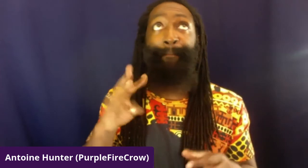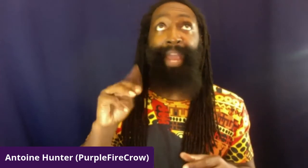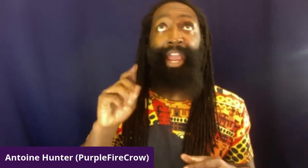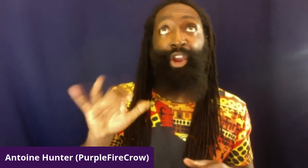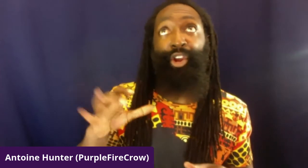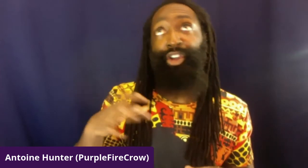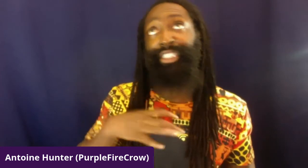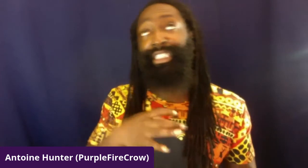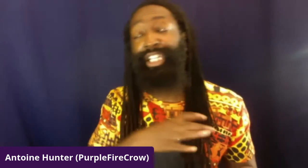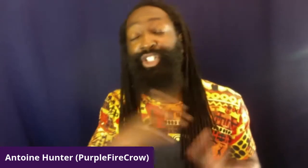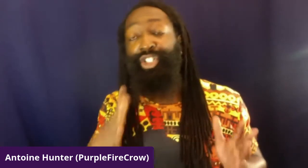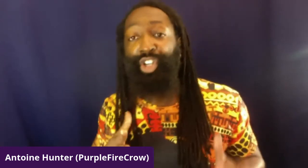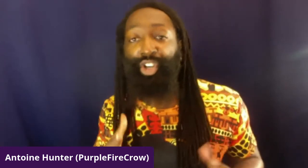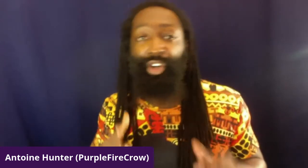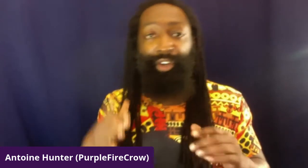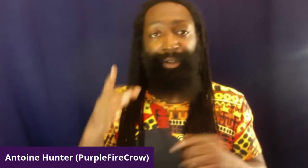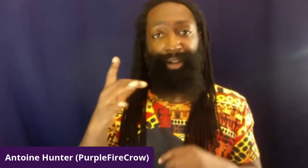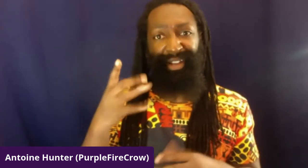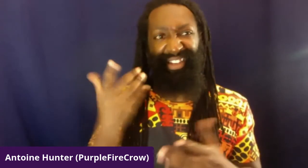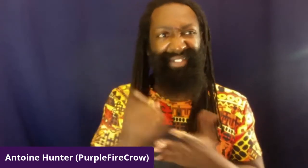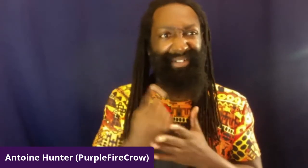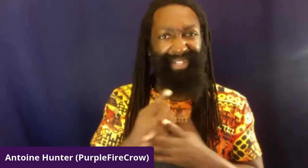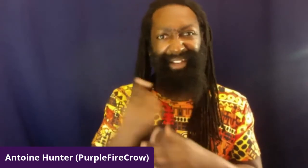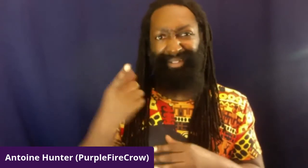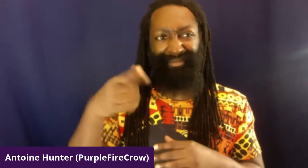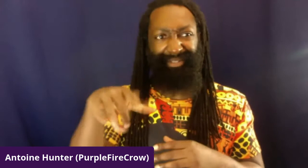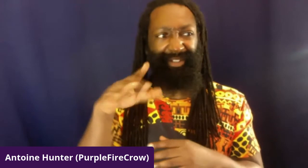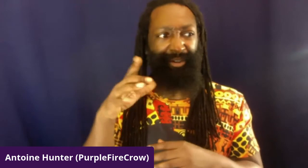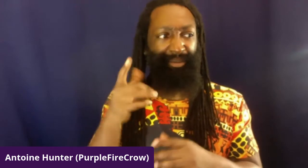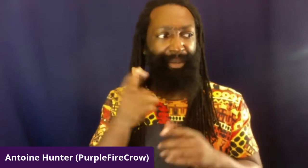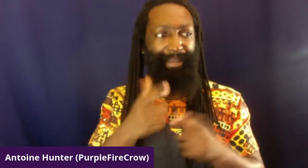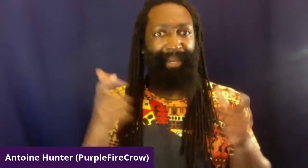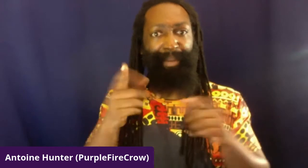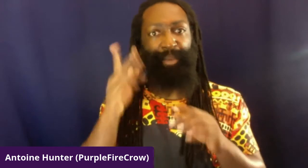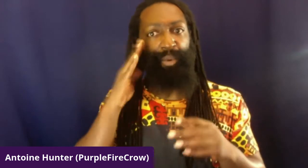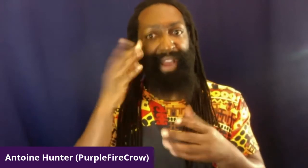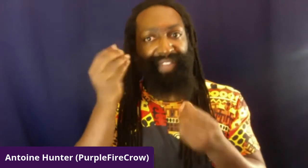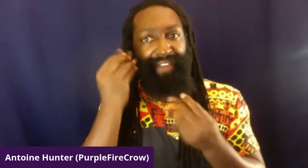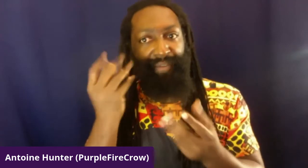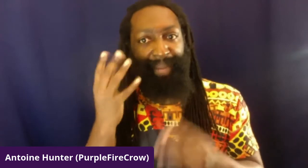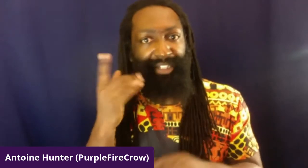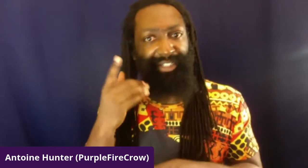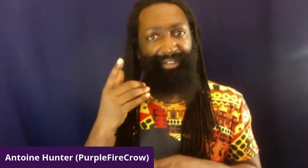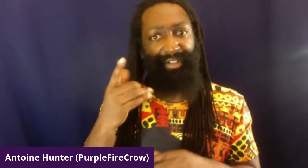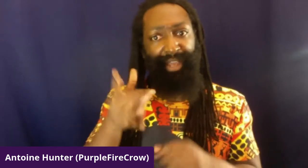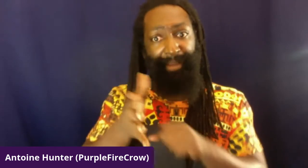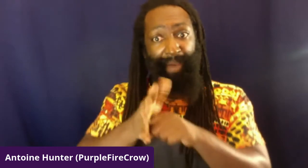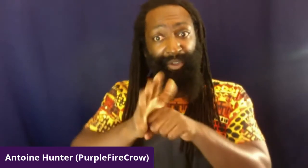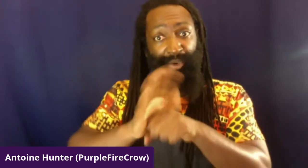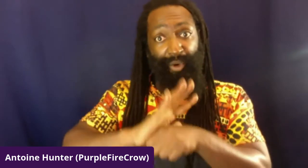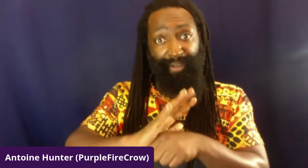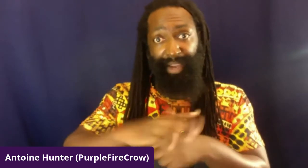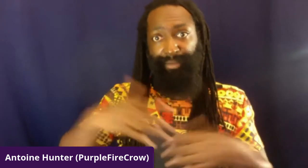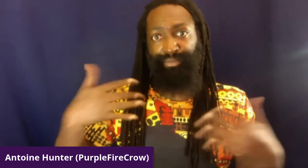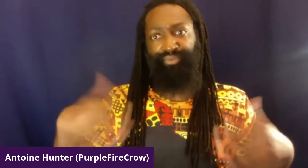Mayor, senator, you know sometimes, you know. The people who have the information about the Corona Virus.